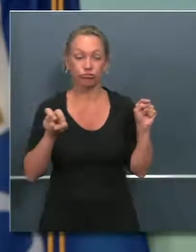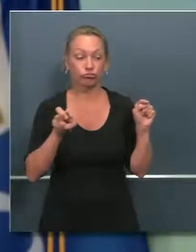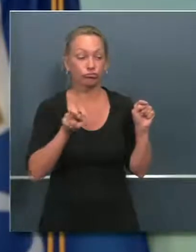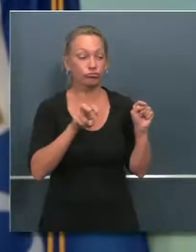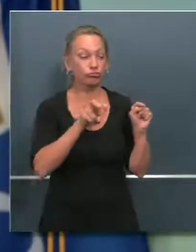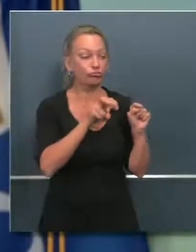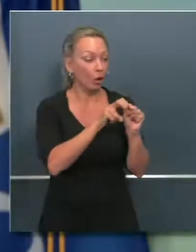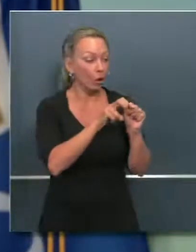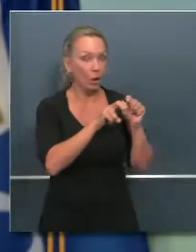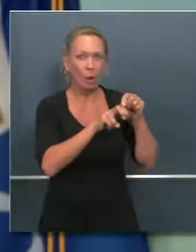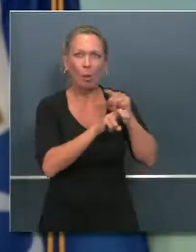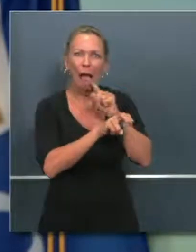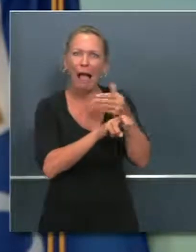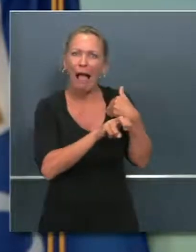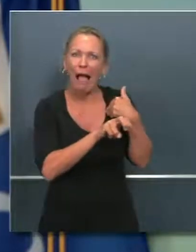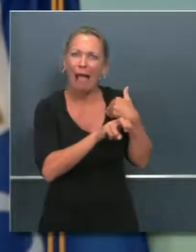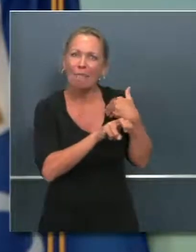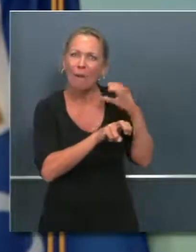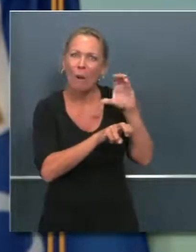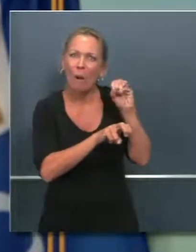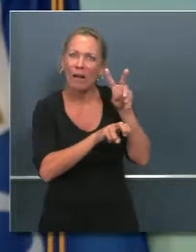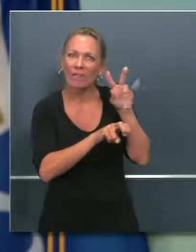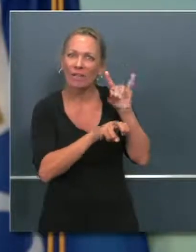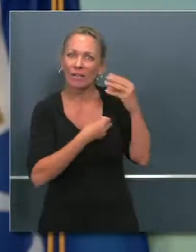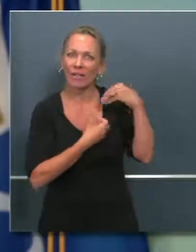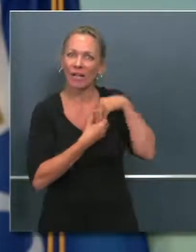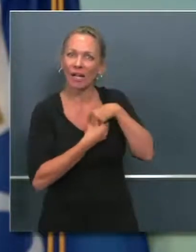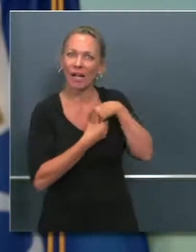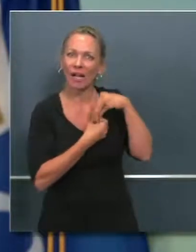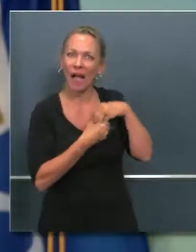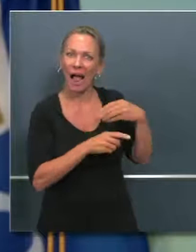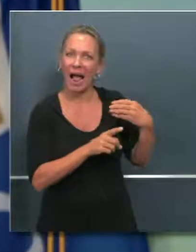a receiver is and what you're even referring to number years ago in the state of California